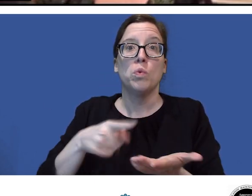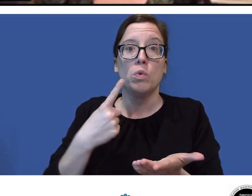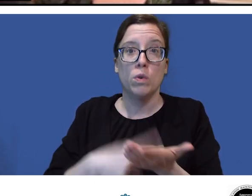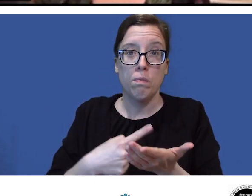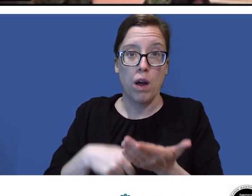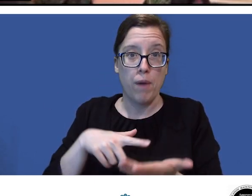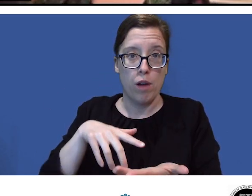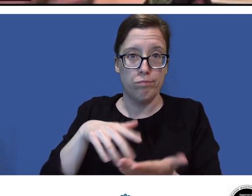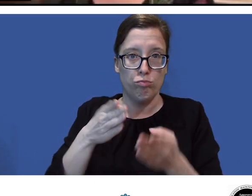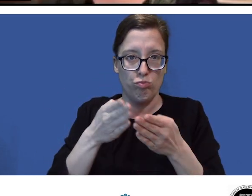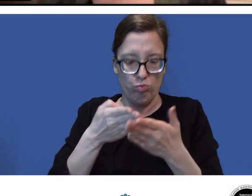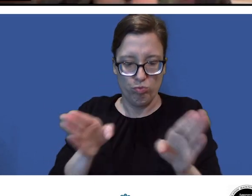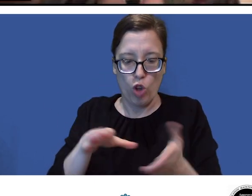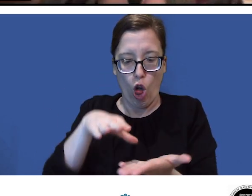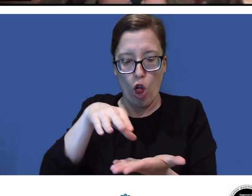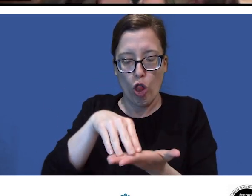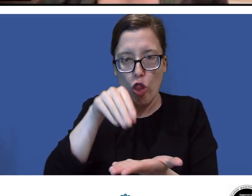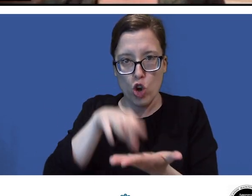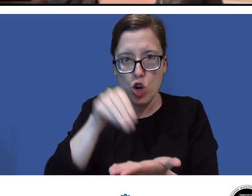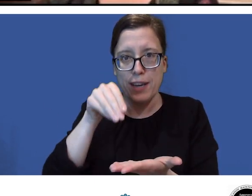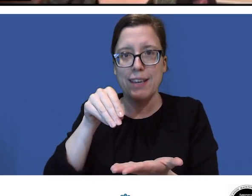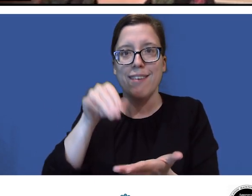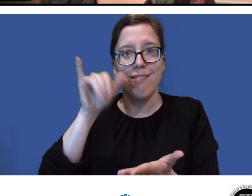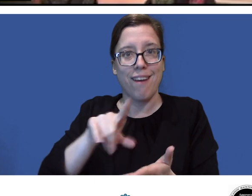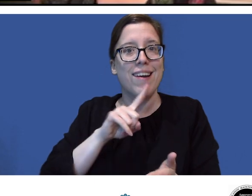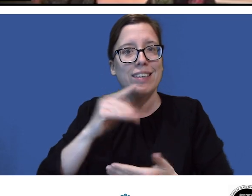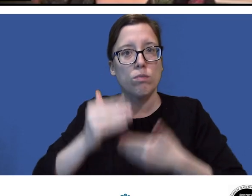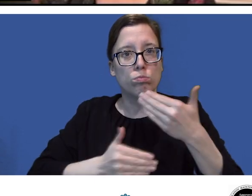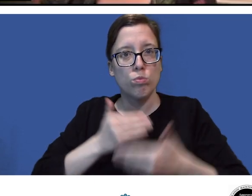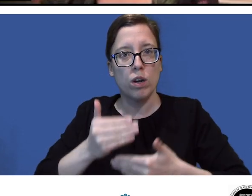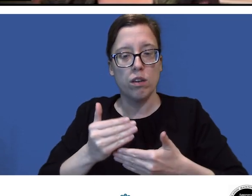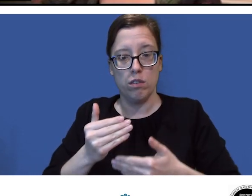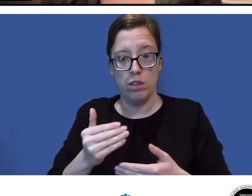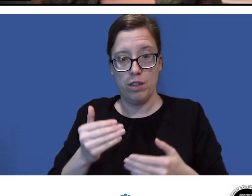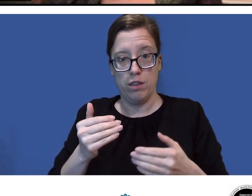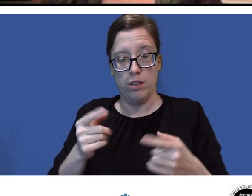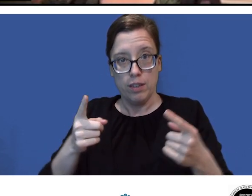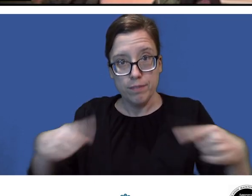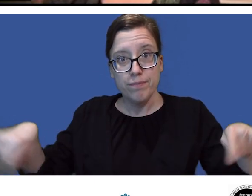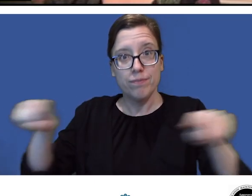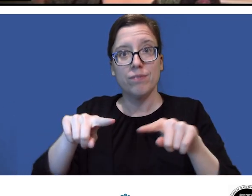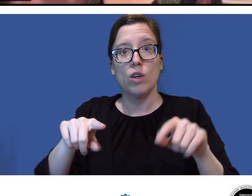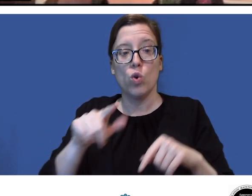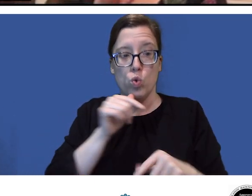How do–as a group–how do learners with deafblindness actually learn?